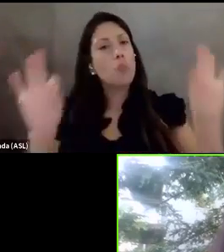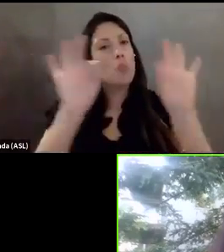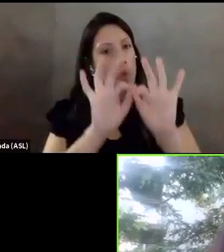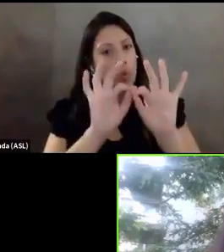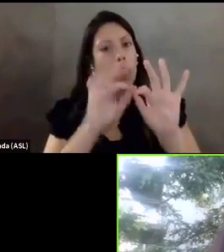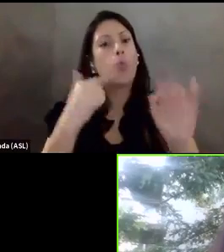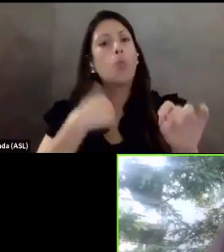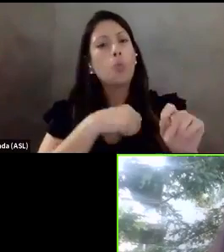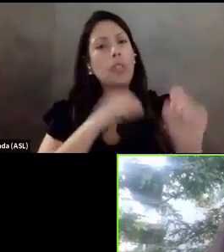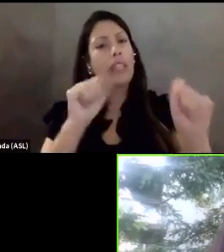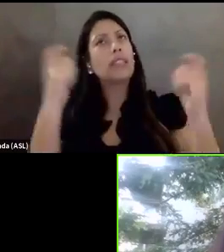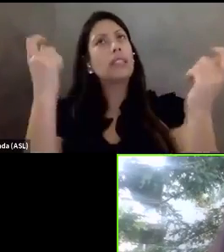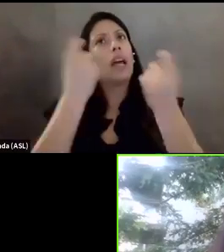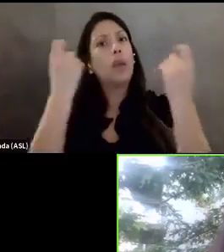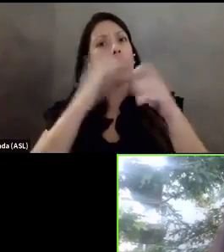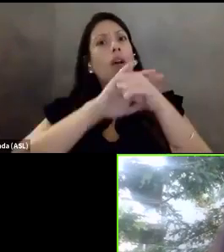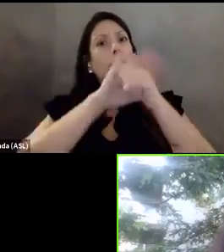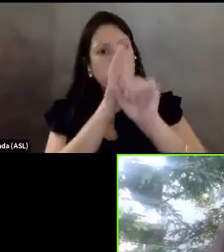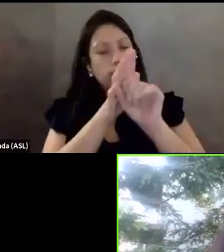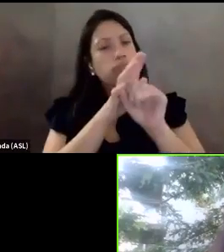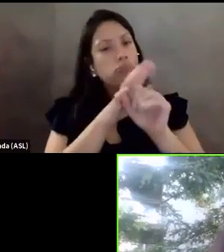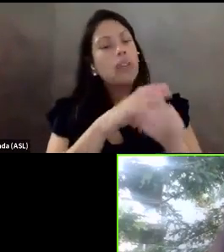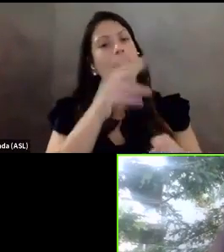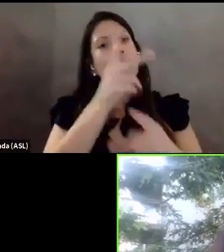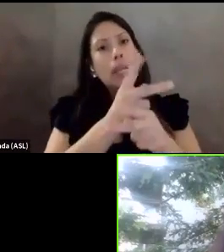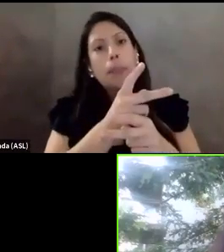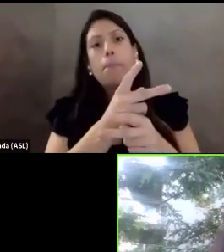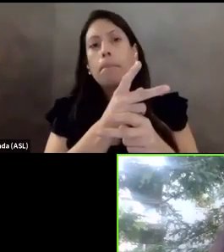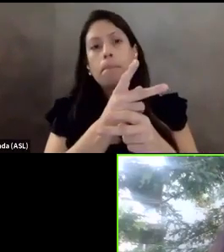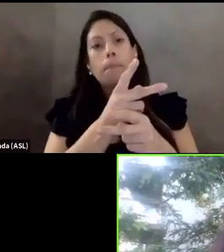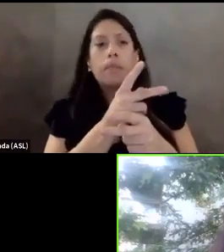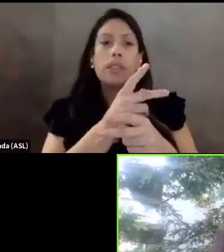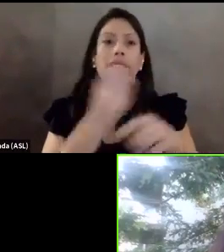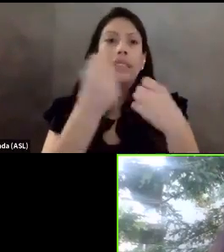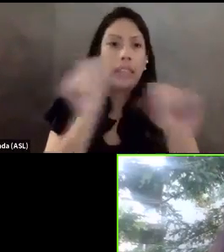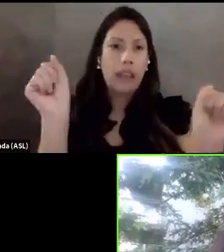to colder weather if we mask back up, wash up and don't let up.